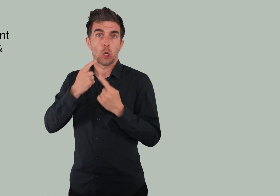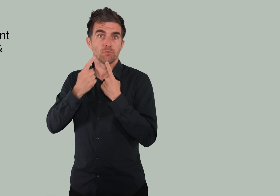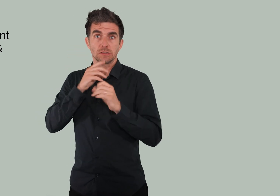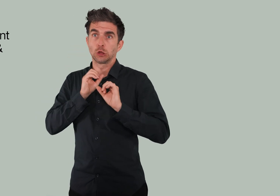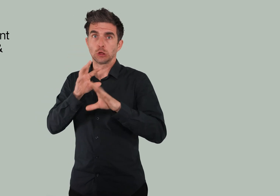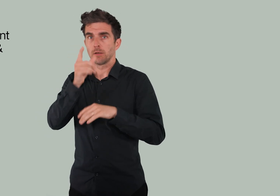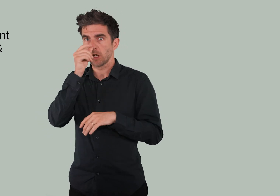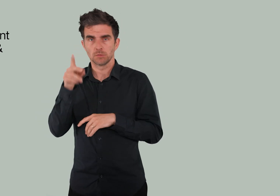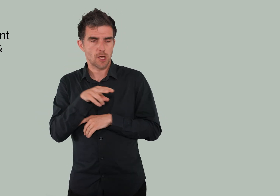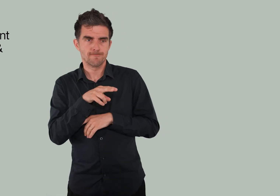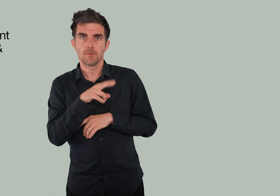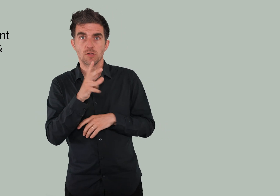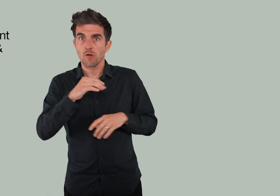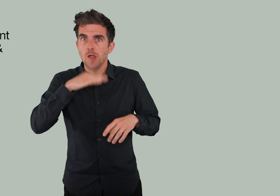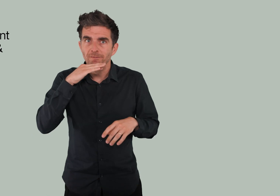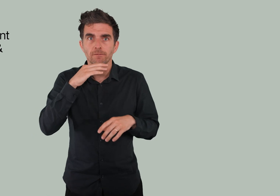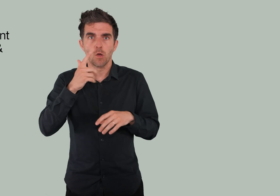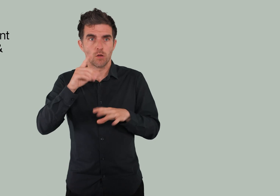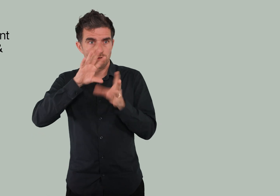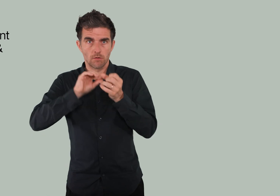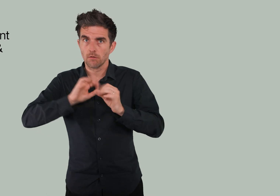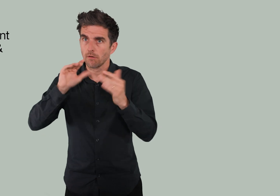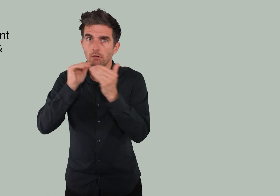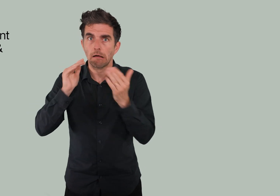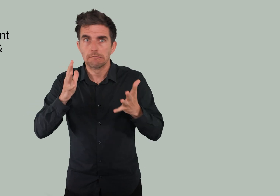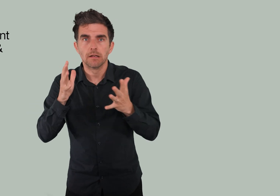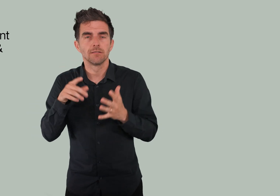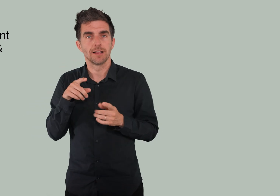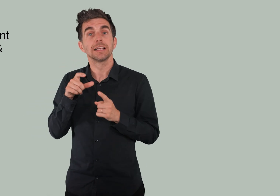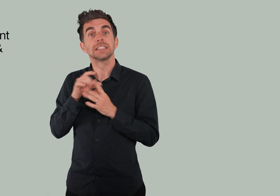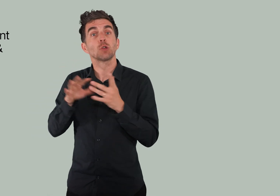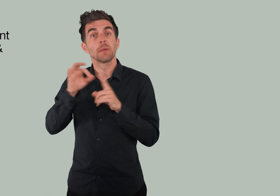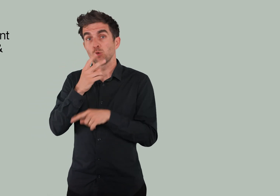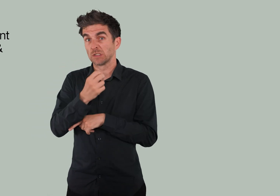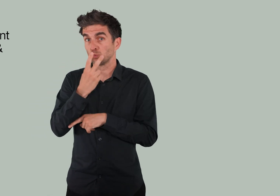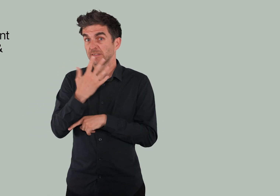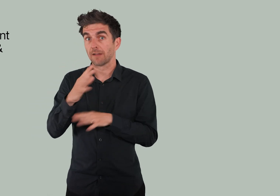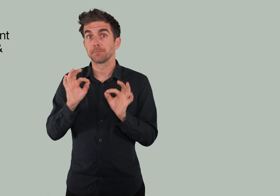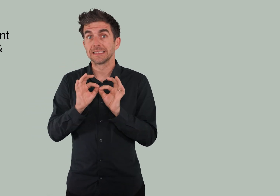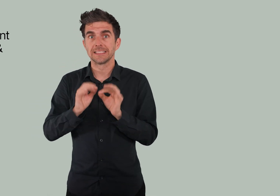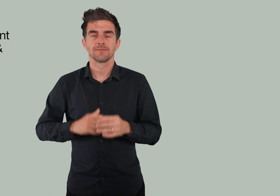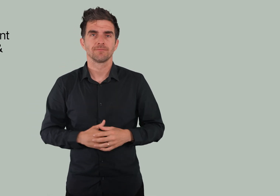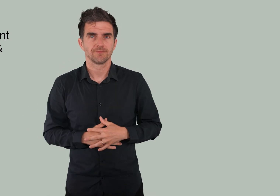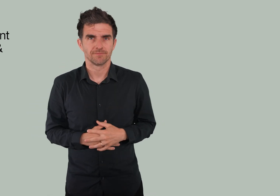that the information they find might not be comprehensive (DWP, 2025b).